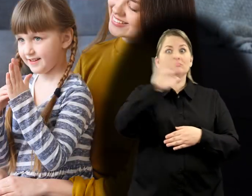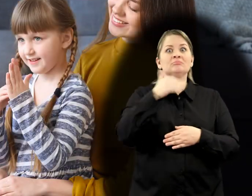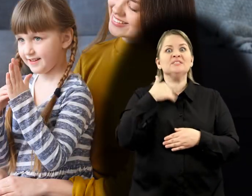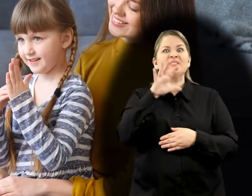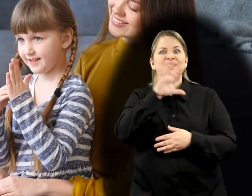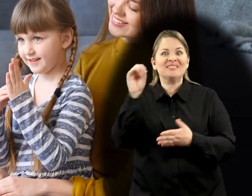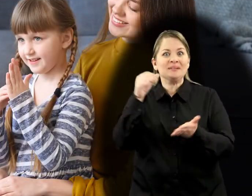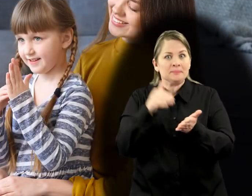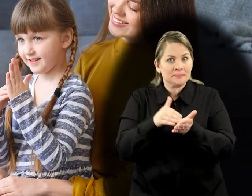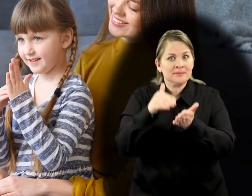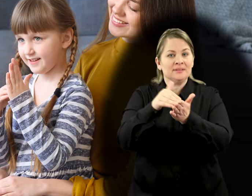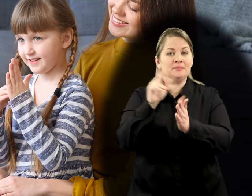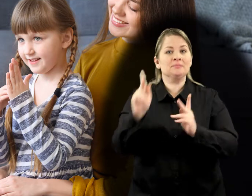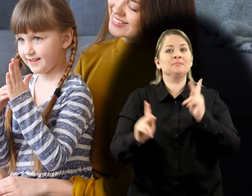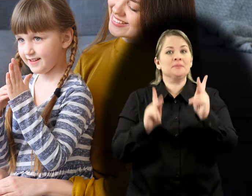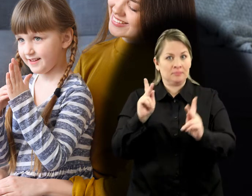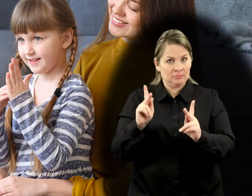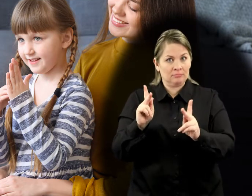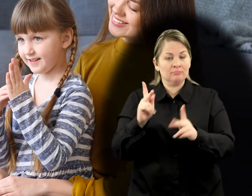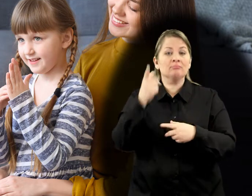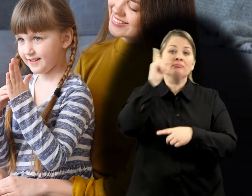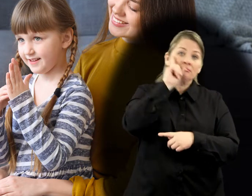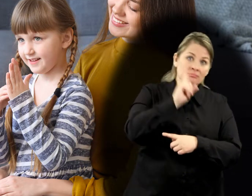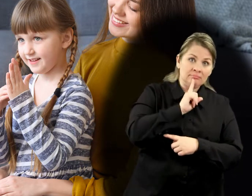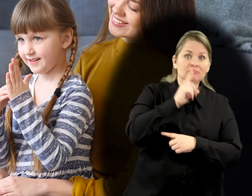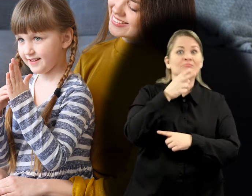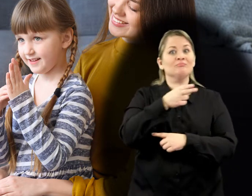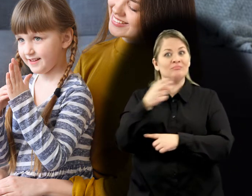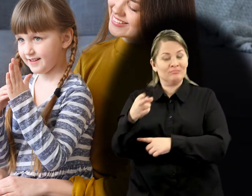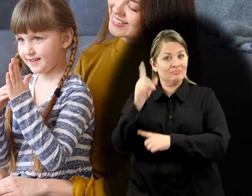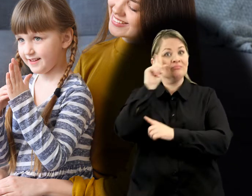This includes the nearly 50 million people in the United States